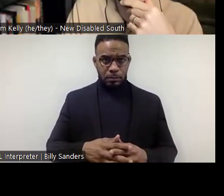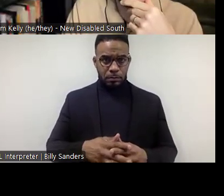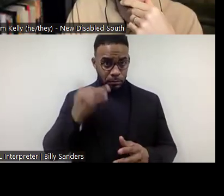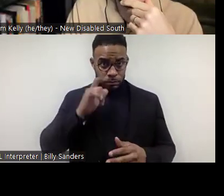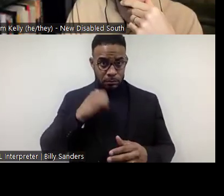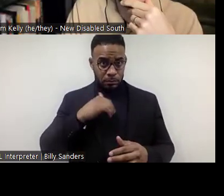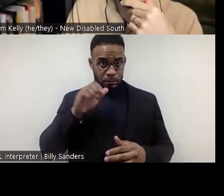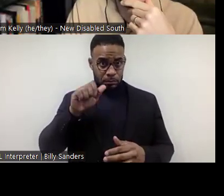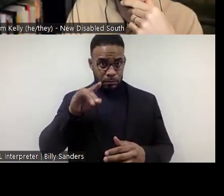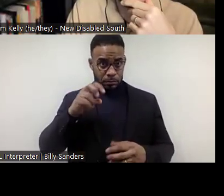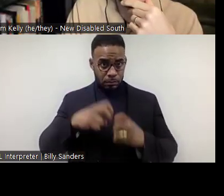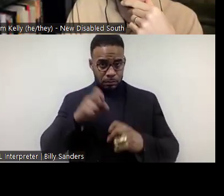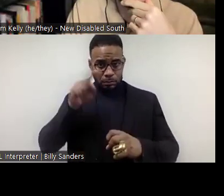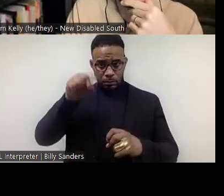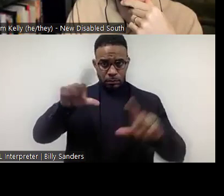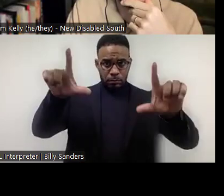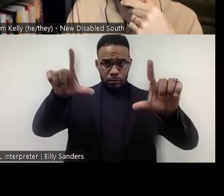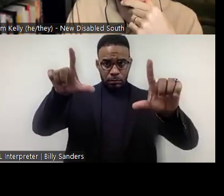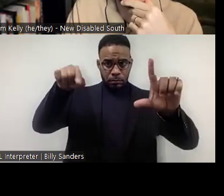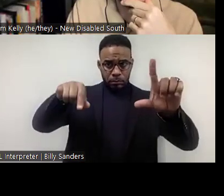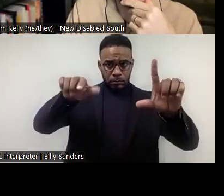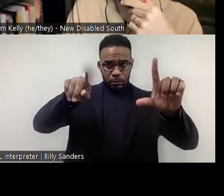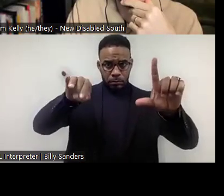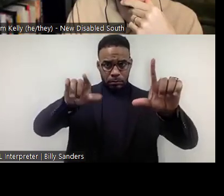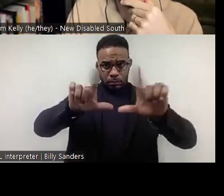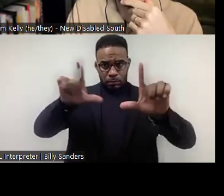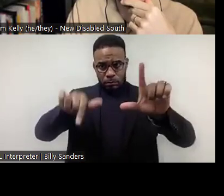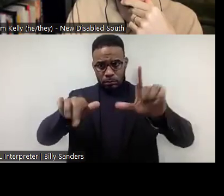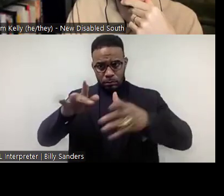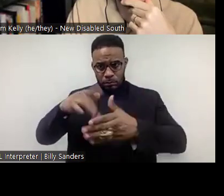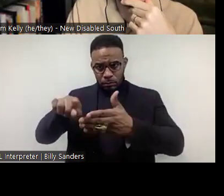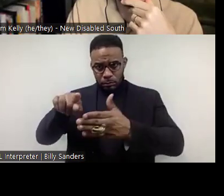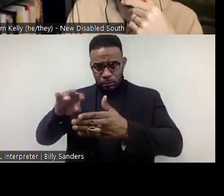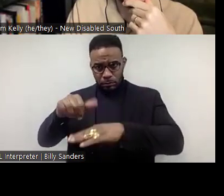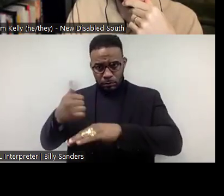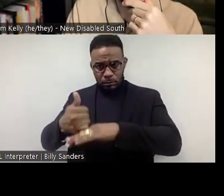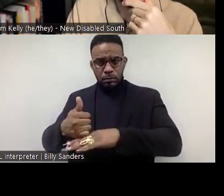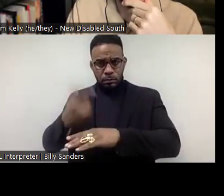If you're having an audio problem, if you go to the